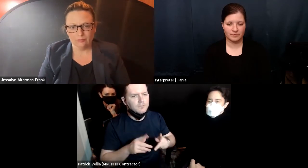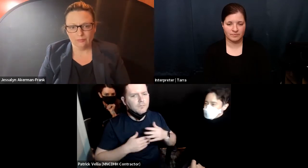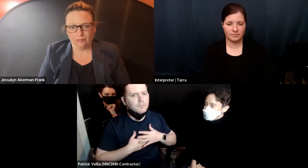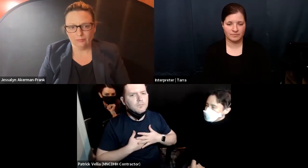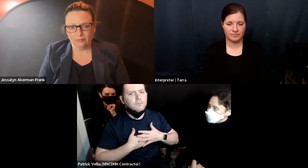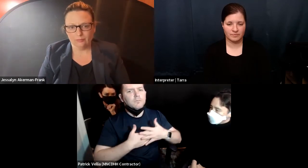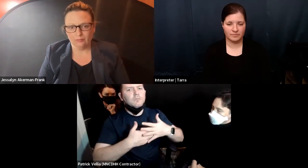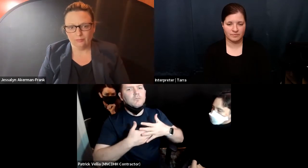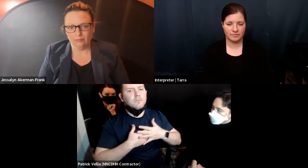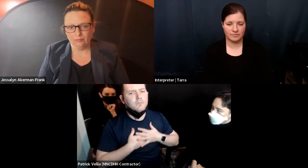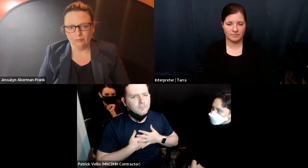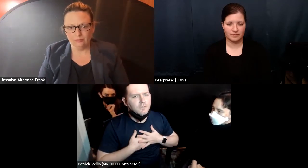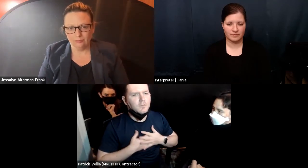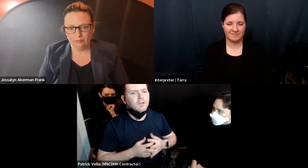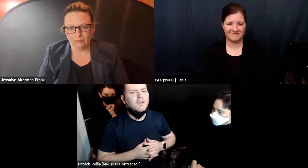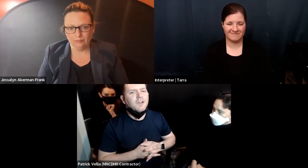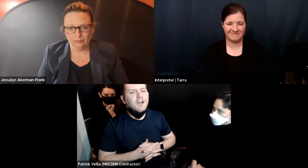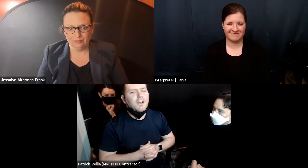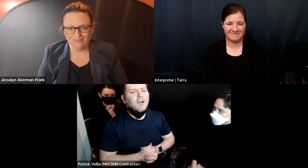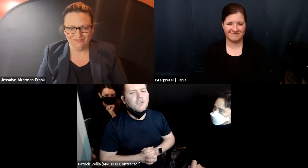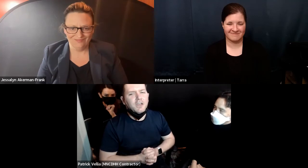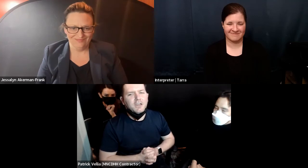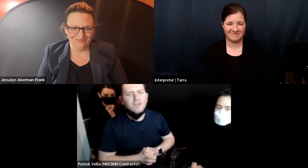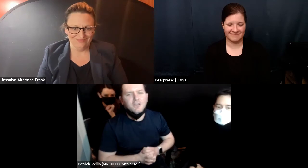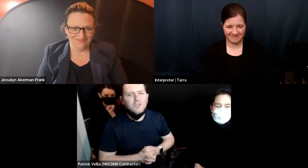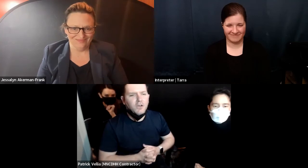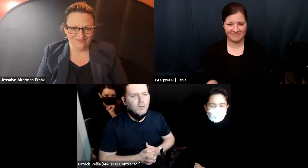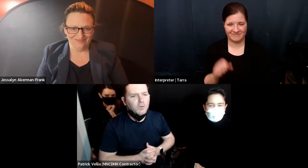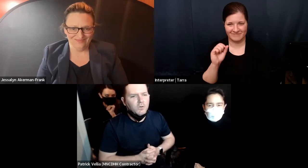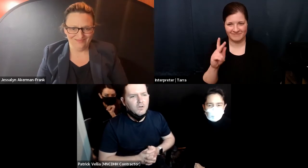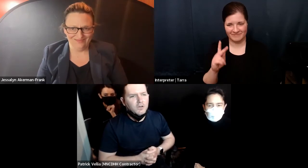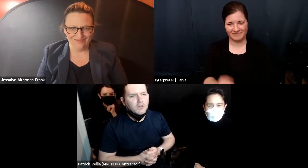You are spotlighted.